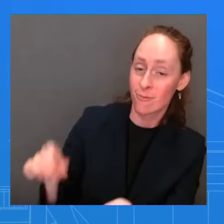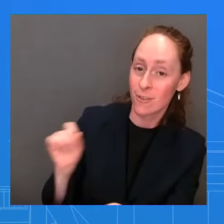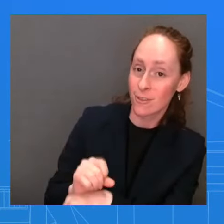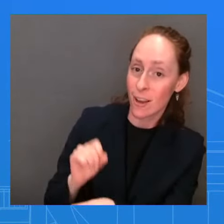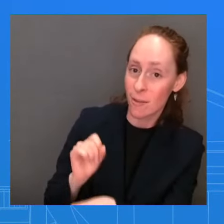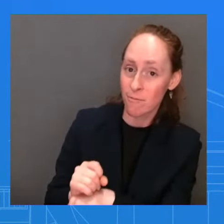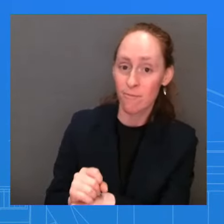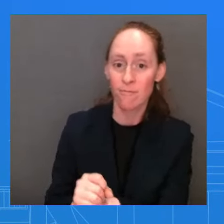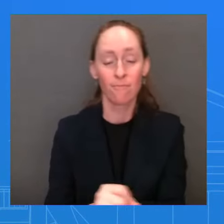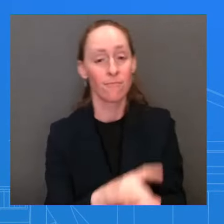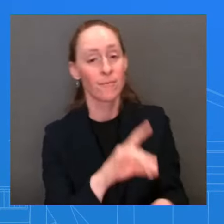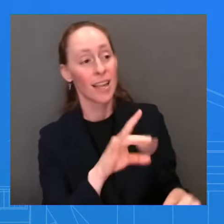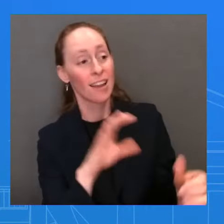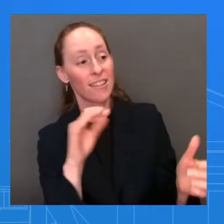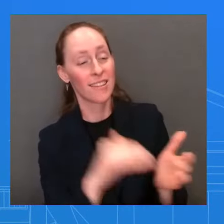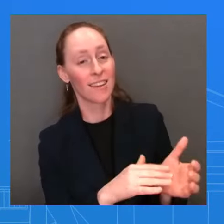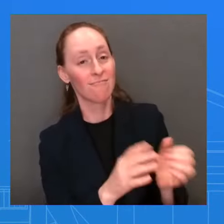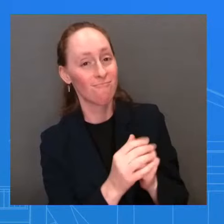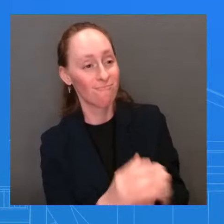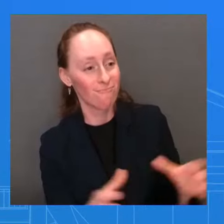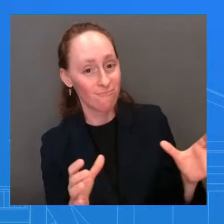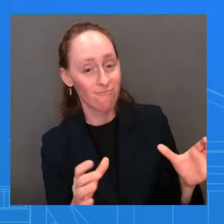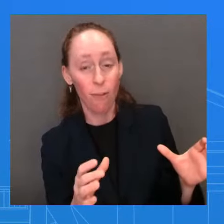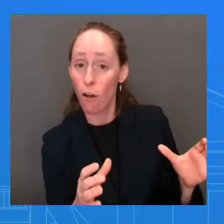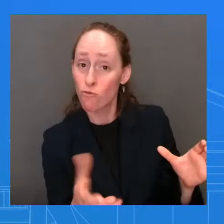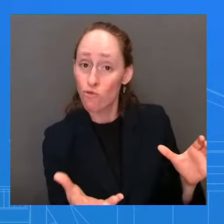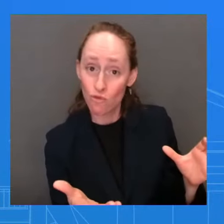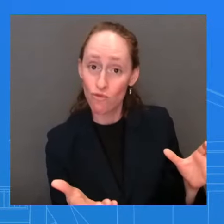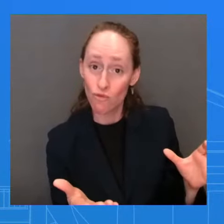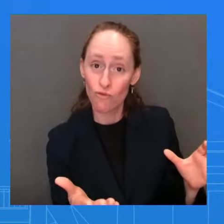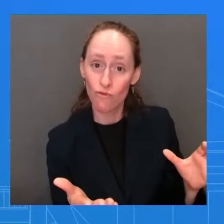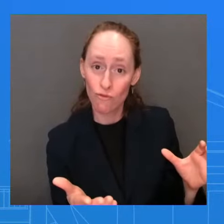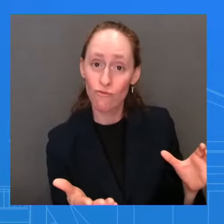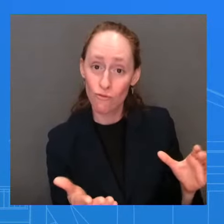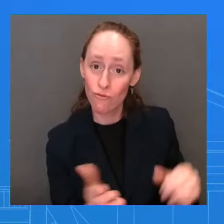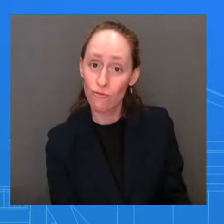So there is a whole host of accomplishments that this President has been able to do